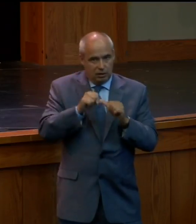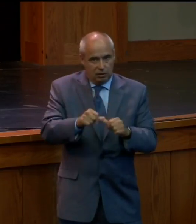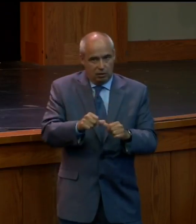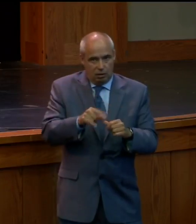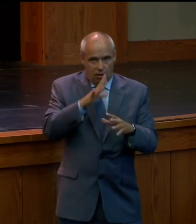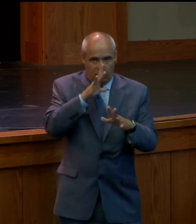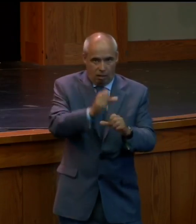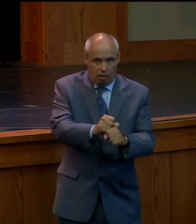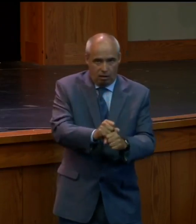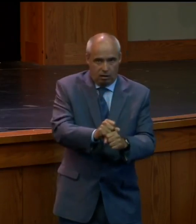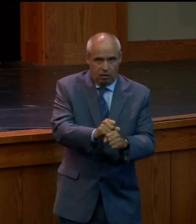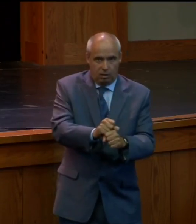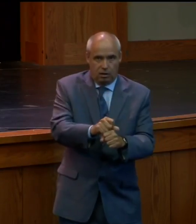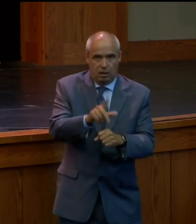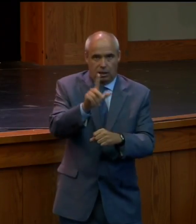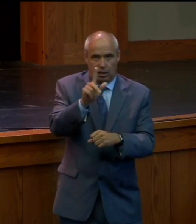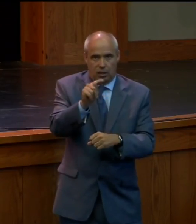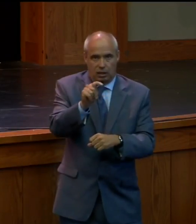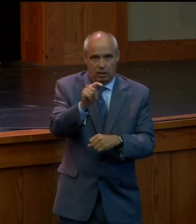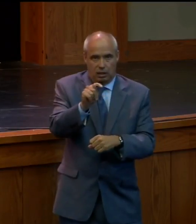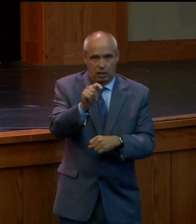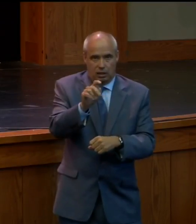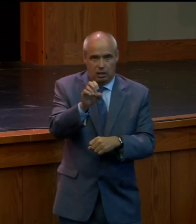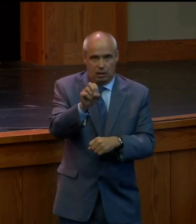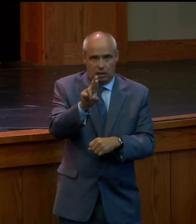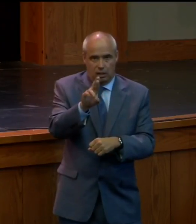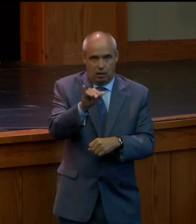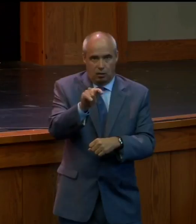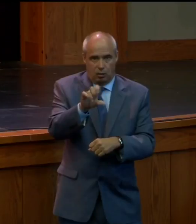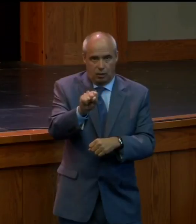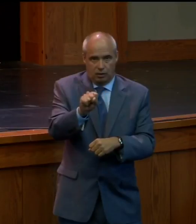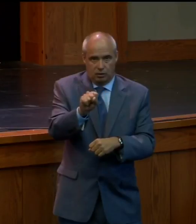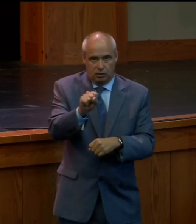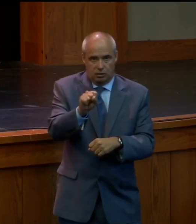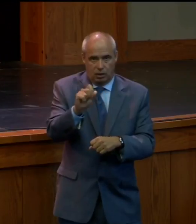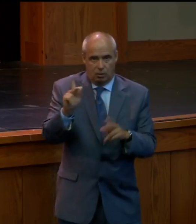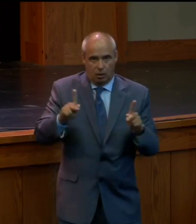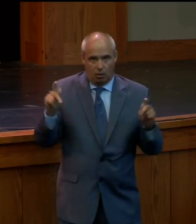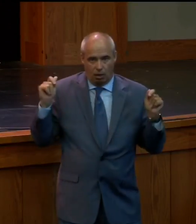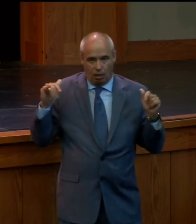TERRORISTS, CROWDS AND THE THEFT OPPORTUNITIES INHERENT IN LARGE